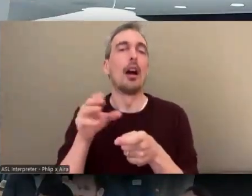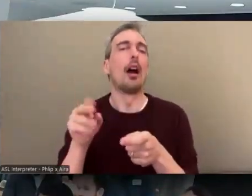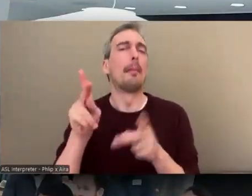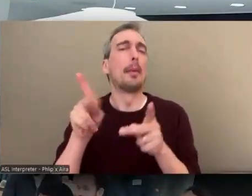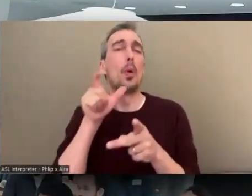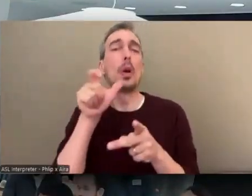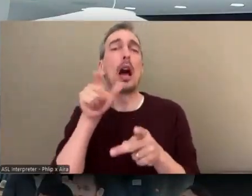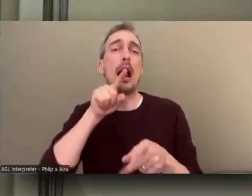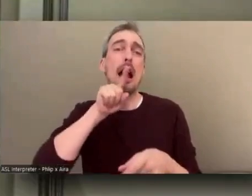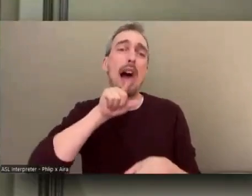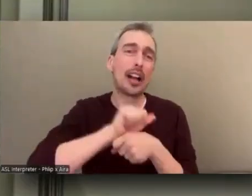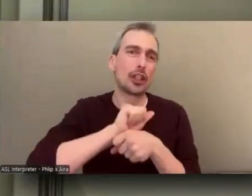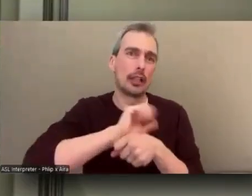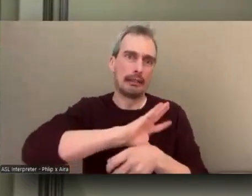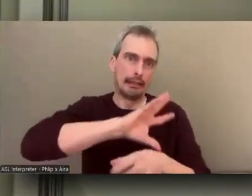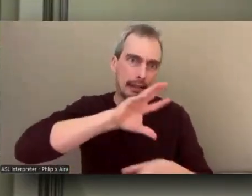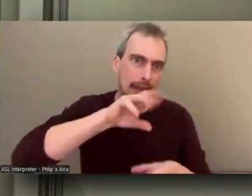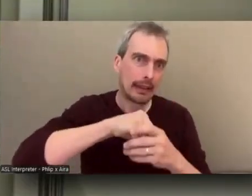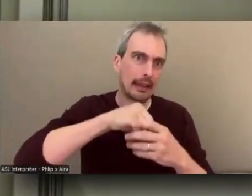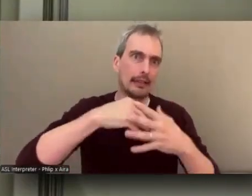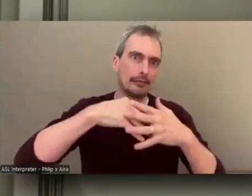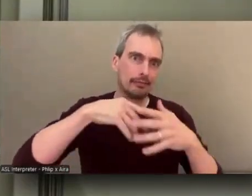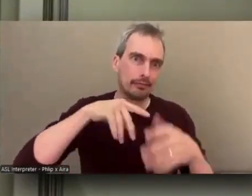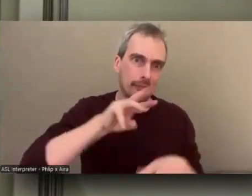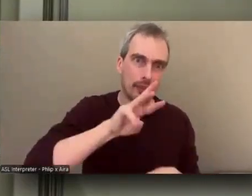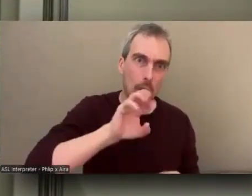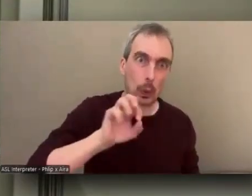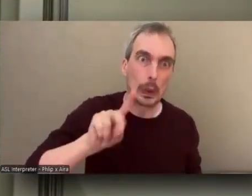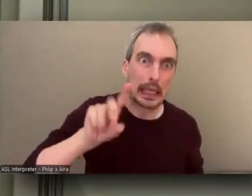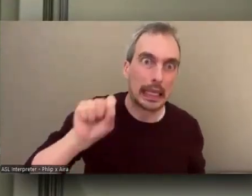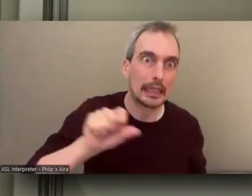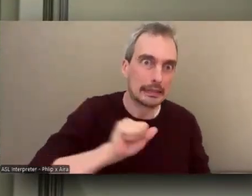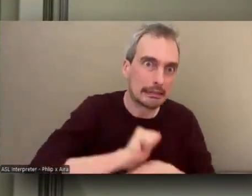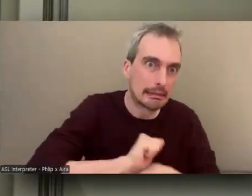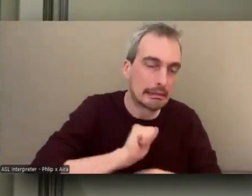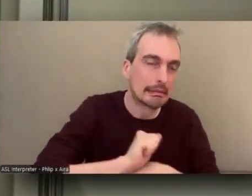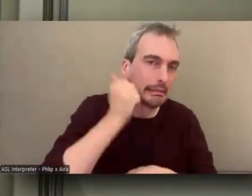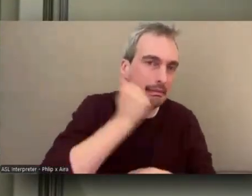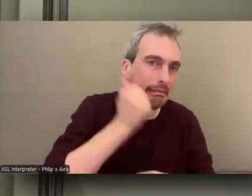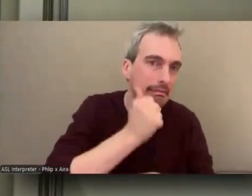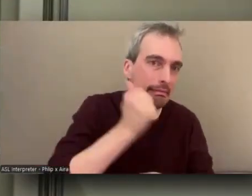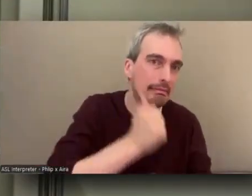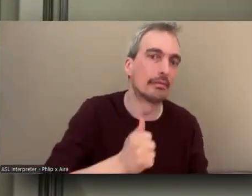I mean, that matches my experience. So my main experience came at Zapier, where we went down the path of